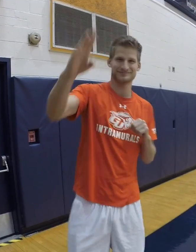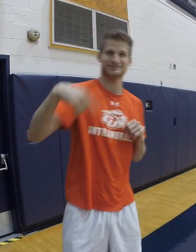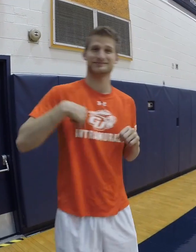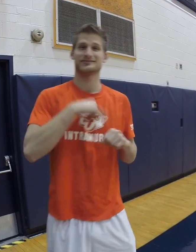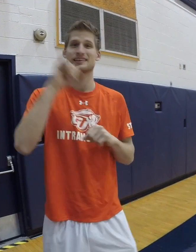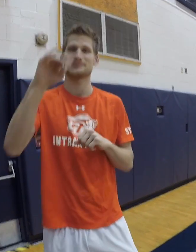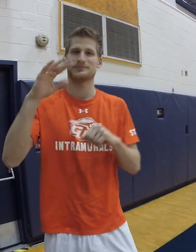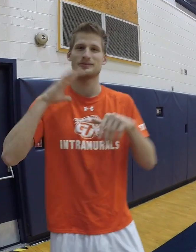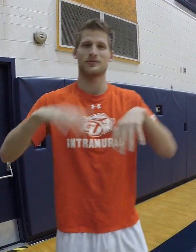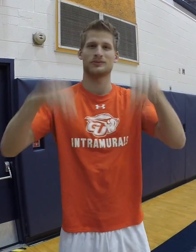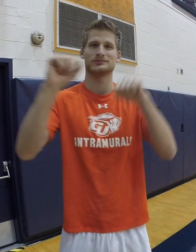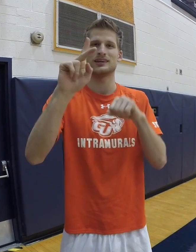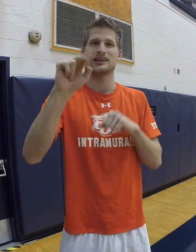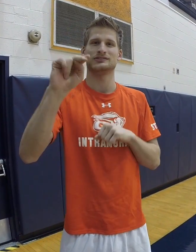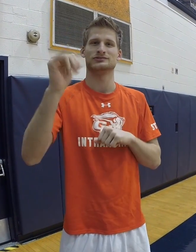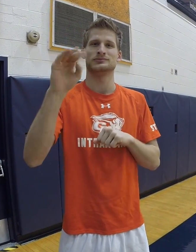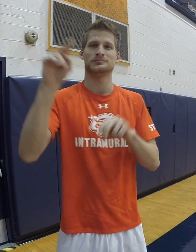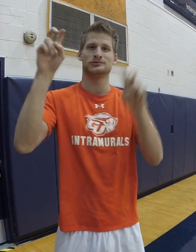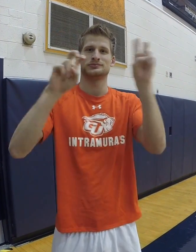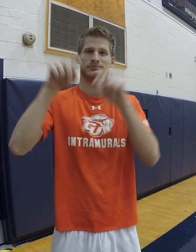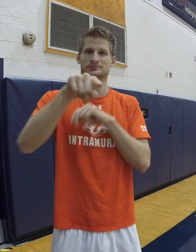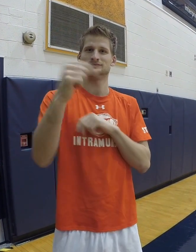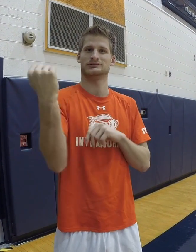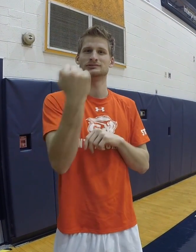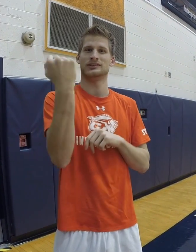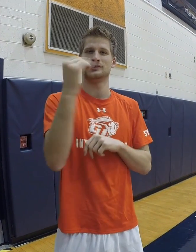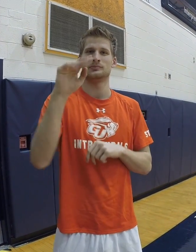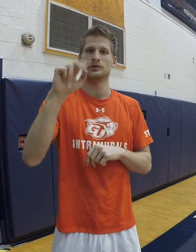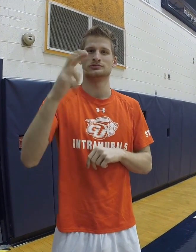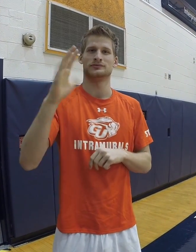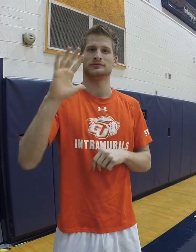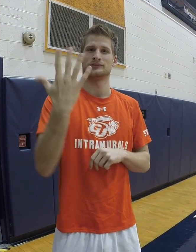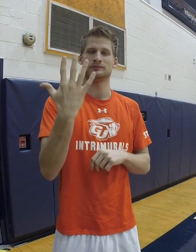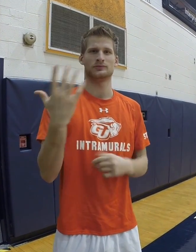Hello, Intramural program will host Kan Jam tournament! It's on Saturday, March 5th at 7pm!